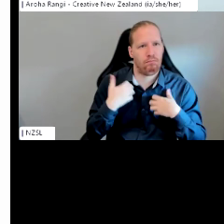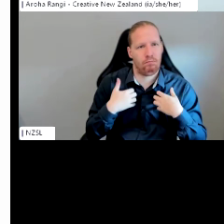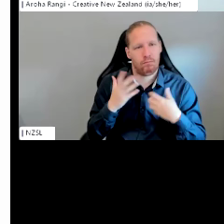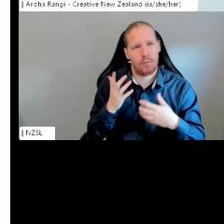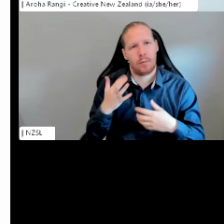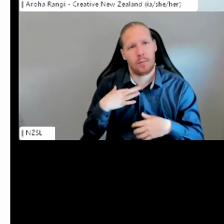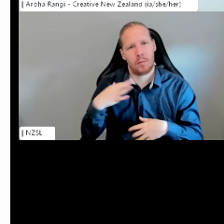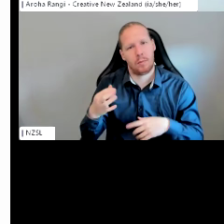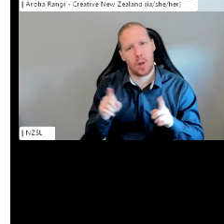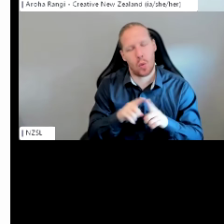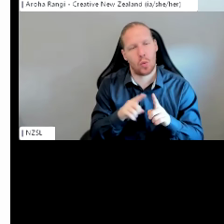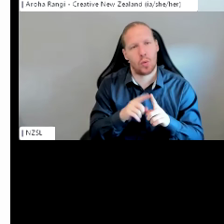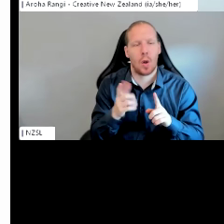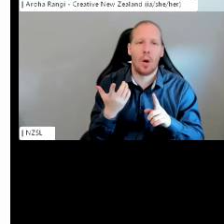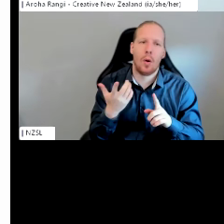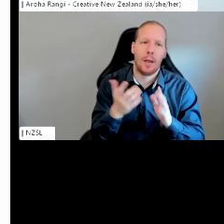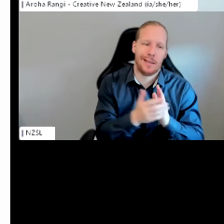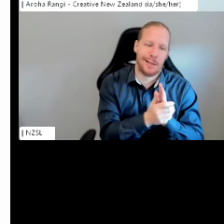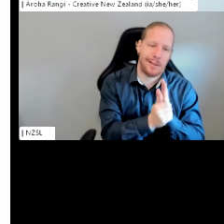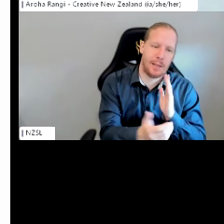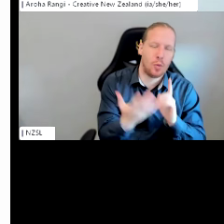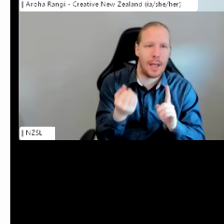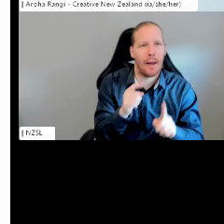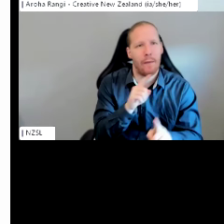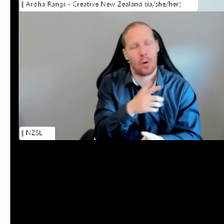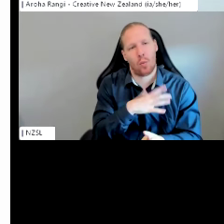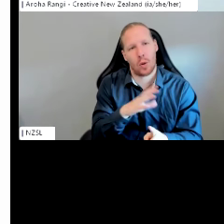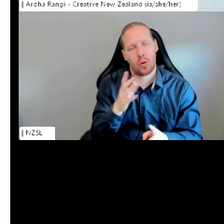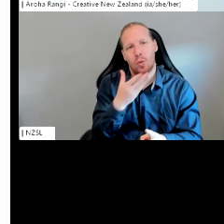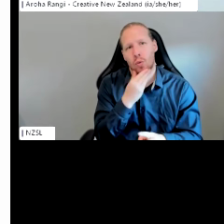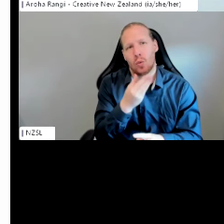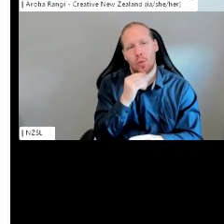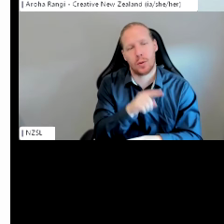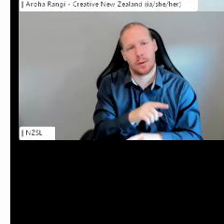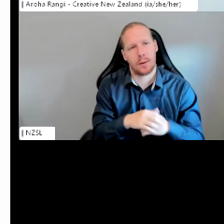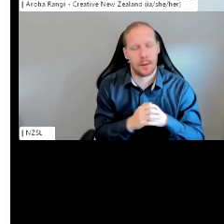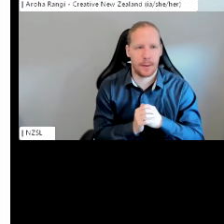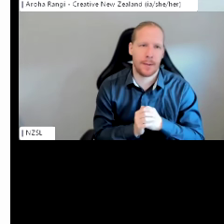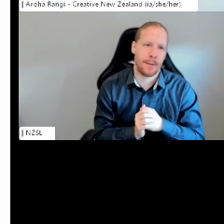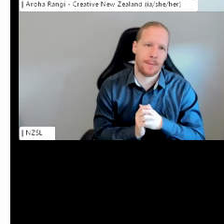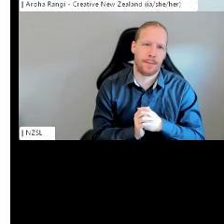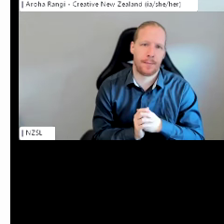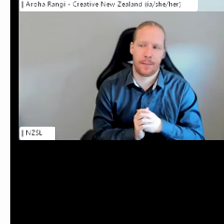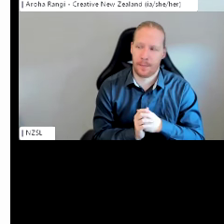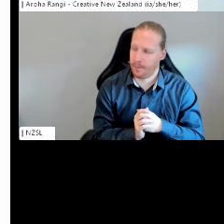skills that they would like to put your um your service but we're just not necessarily thinking